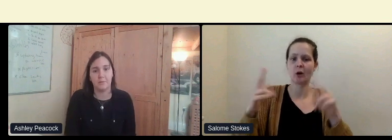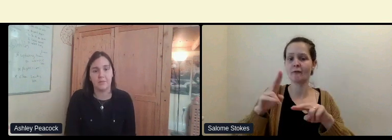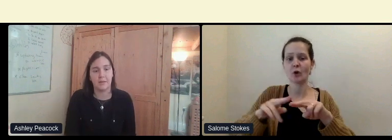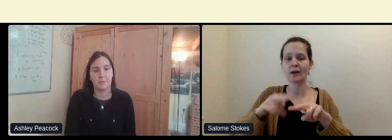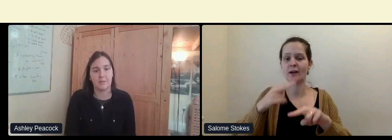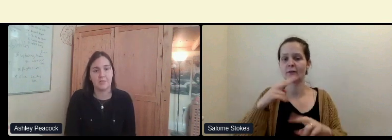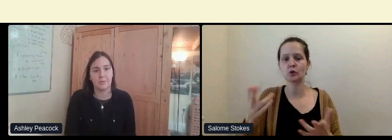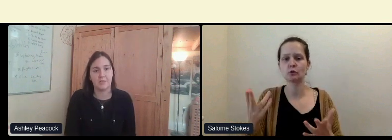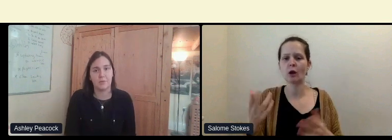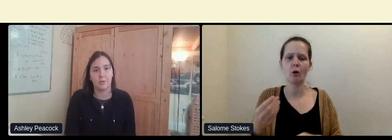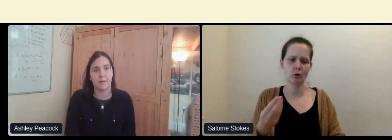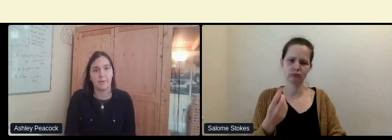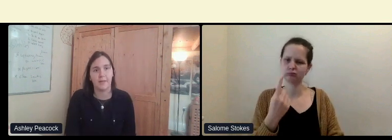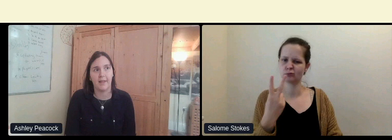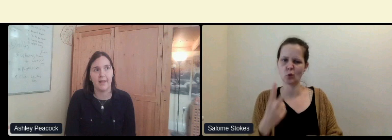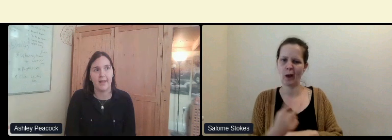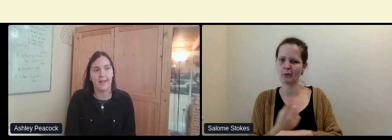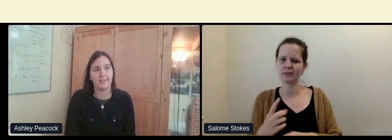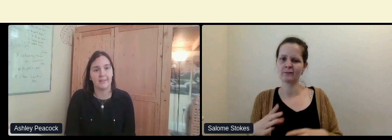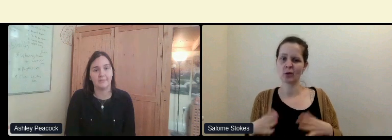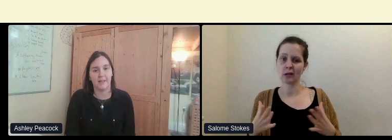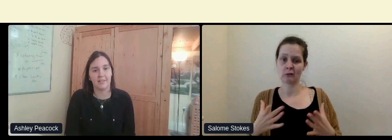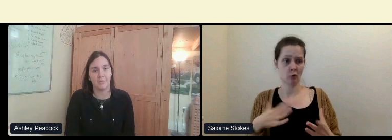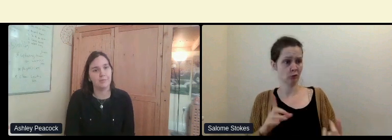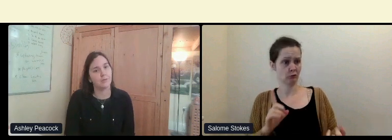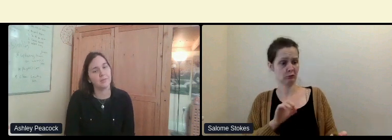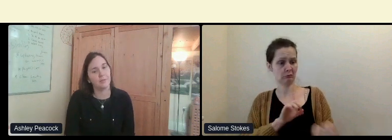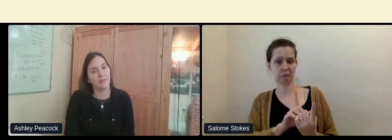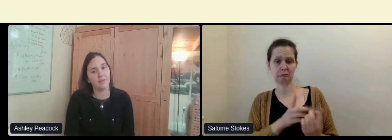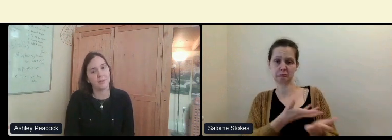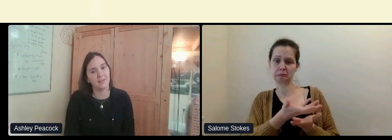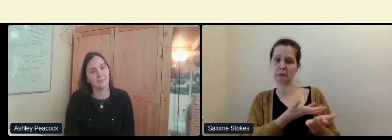one-to-one time with me, so we can talk about anything that has come up throughout the week."